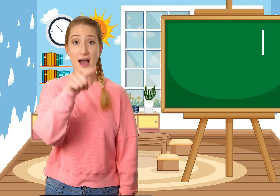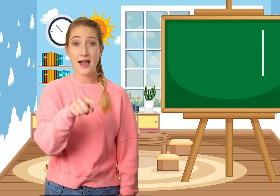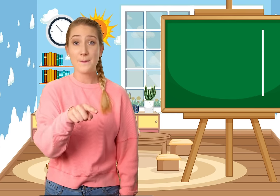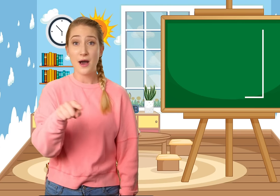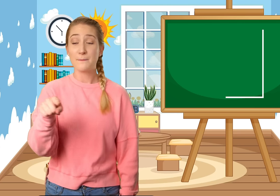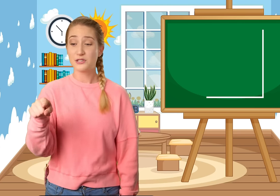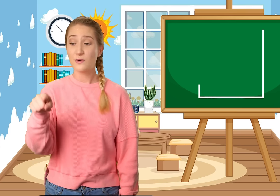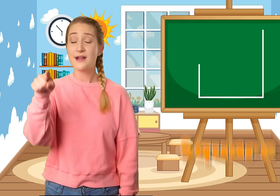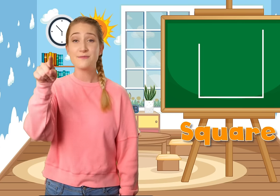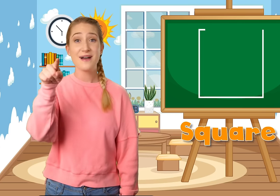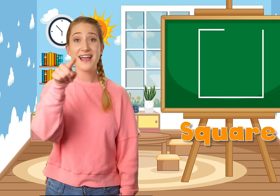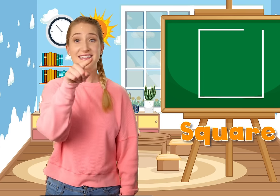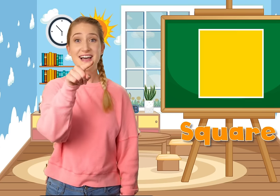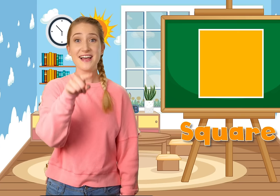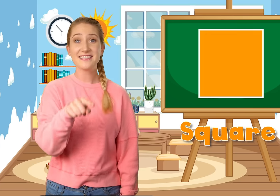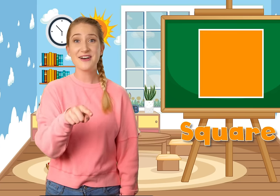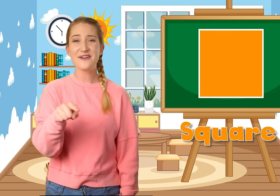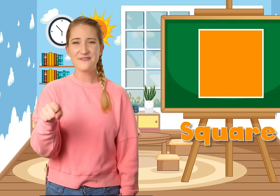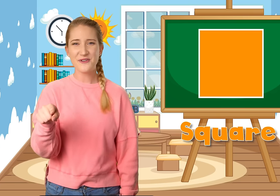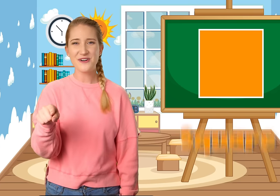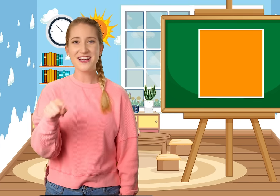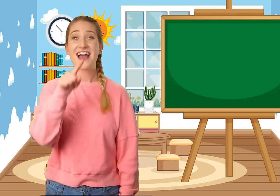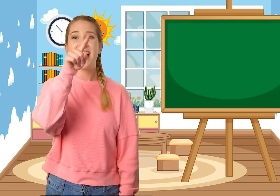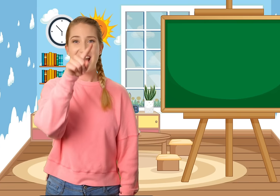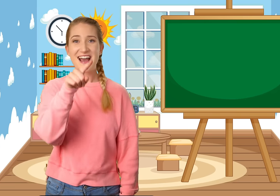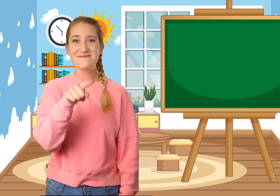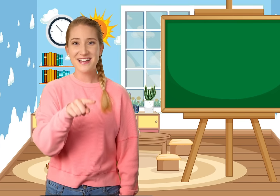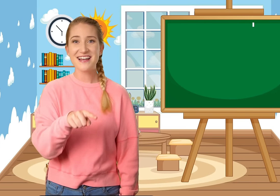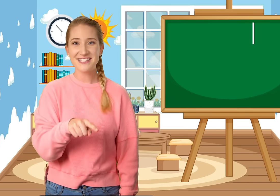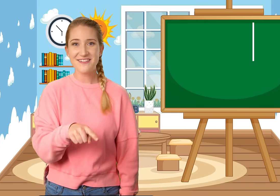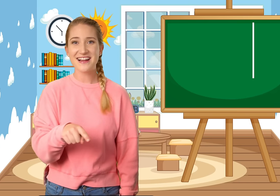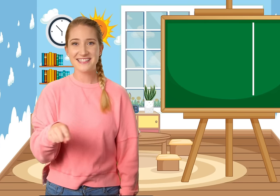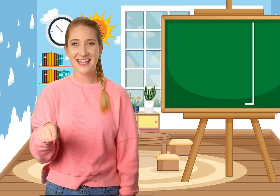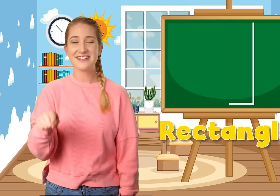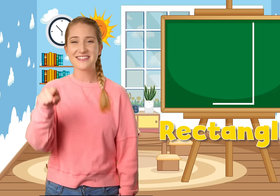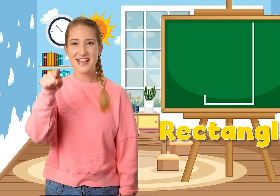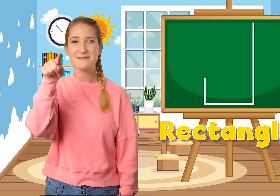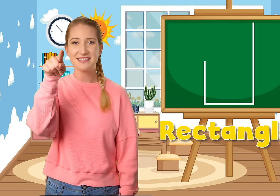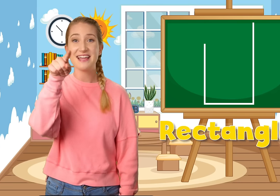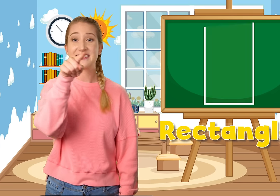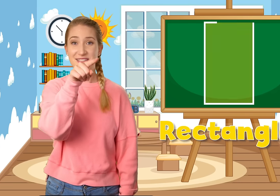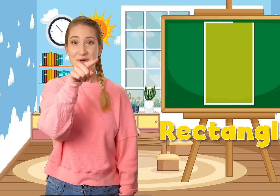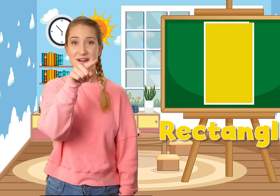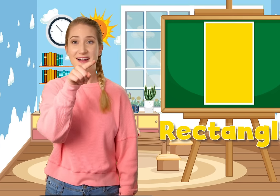I am Papa Square, my sides are four. I'm Cousin Rectangle, shaped like a door.